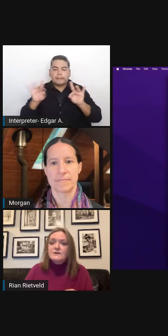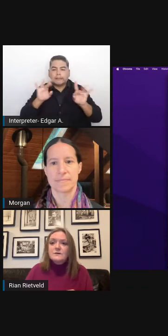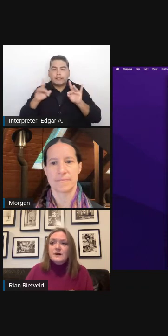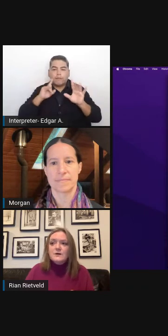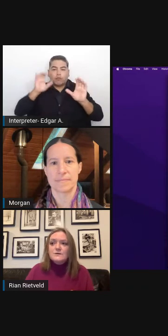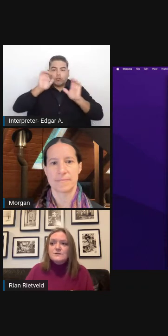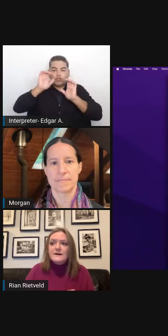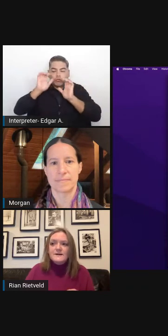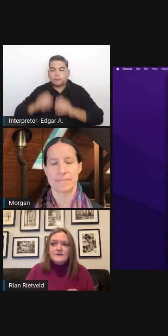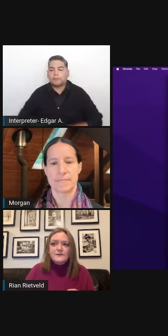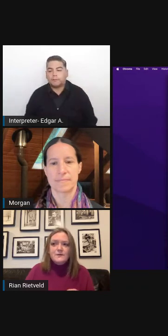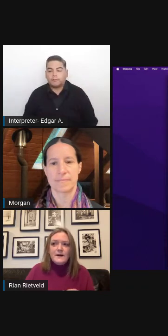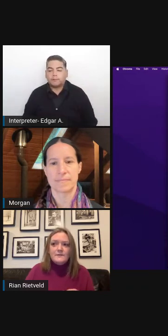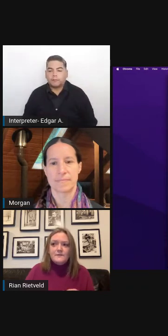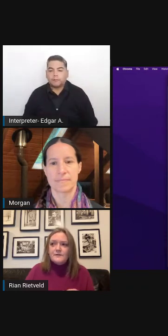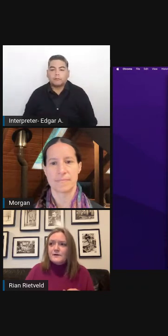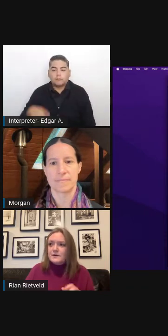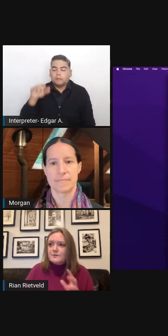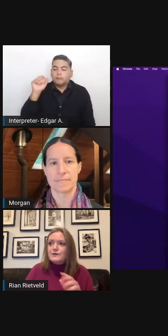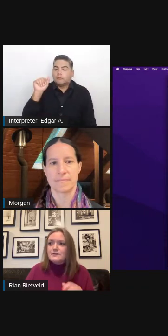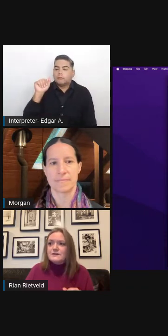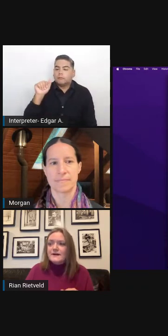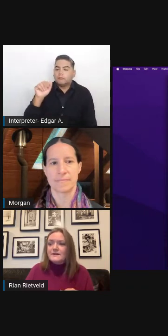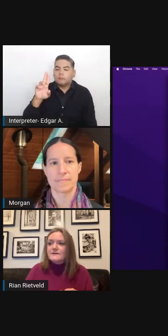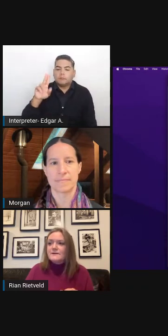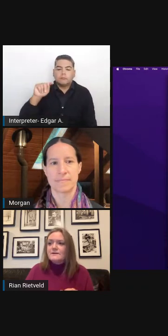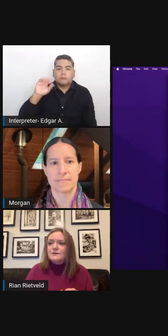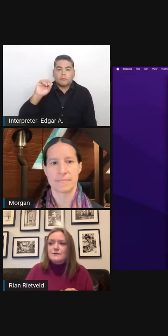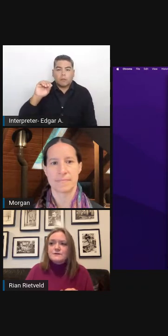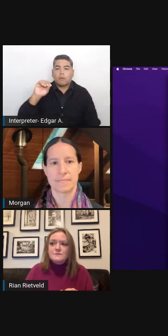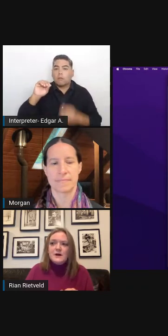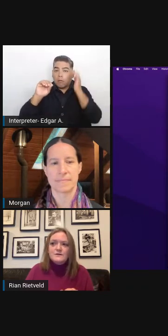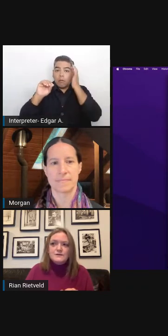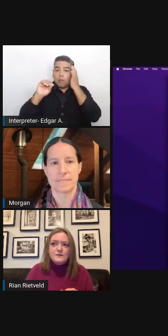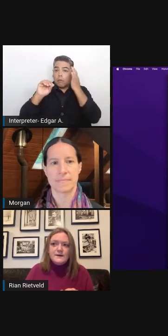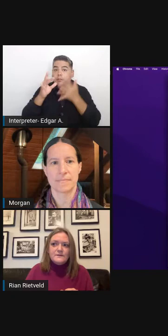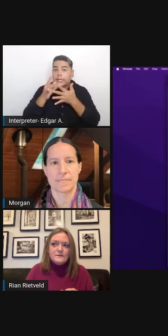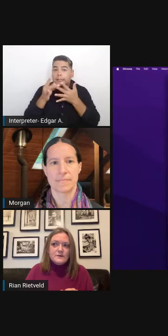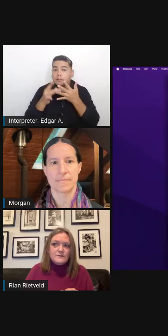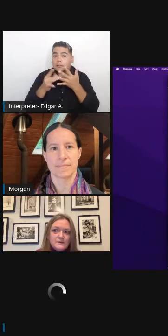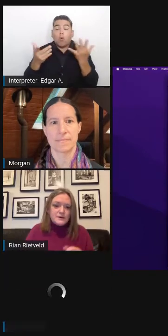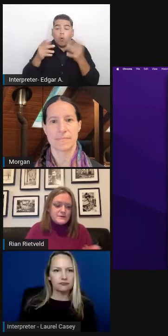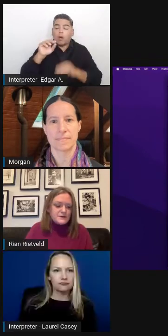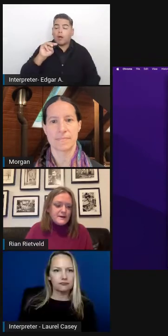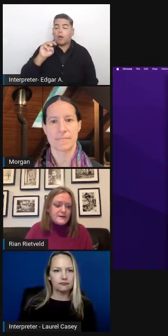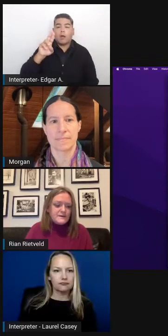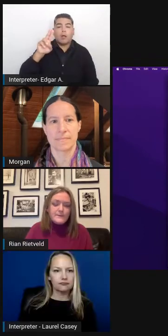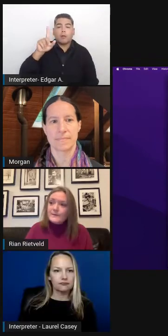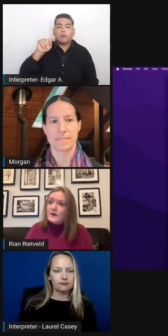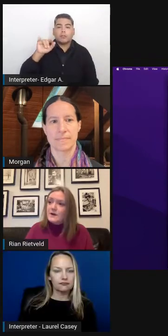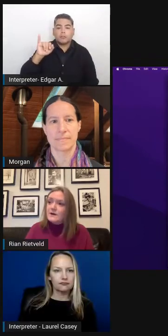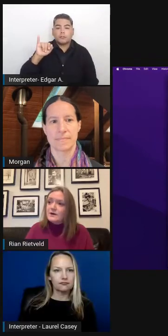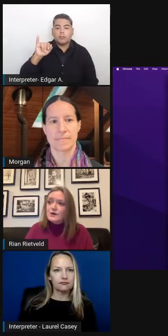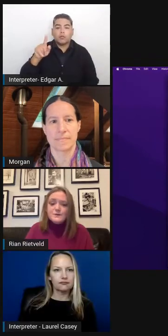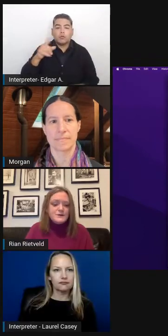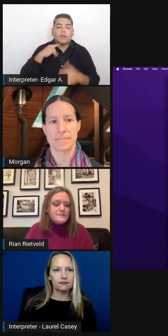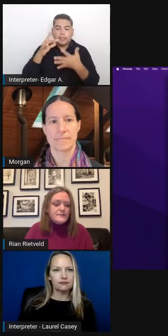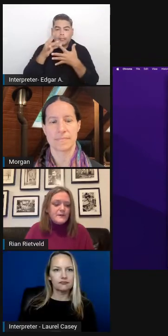On auto select, if you have a multi-select, if you use a mouse you can select an option